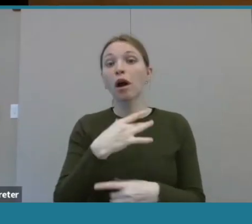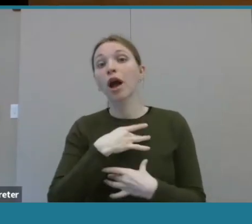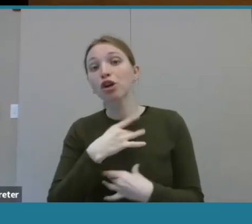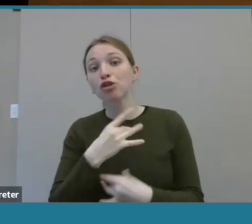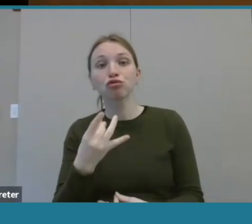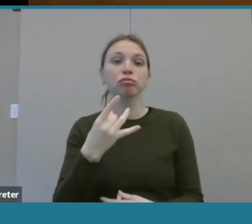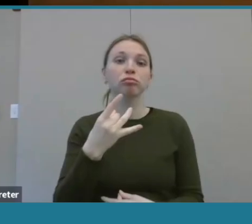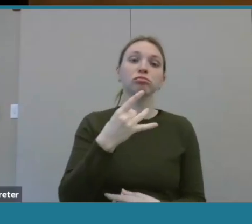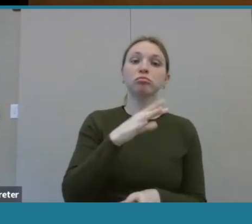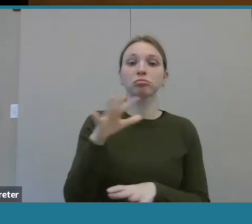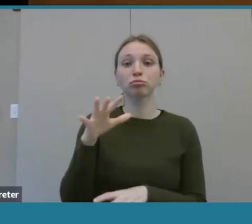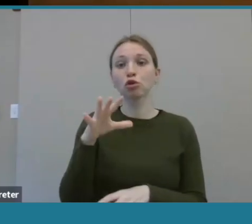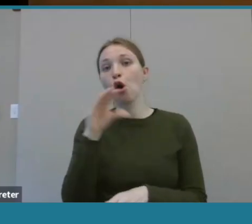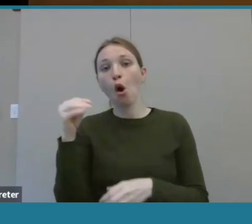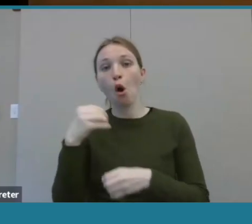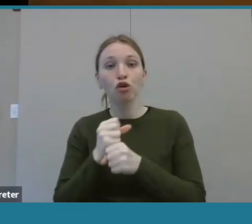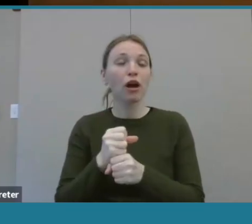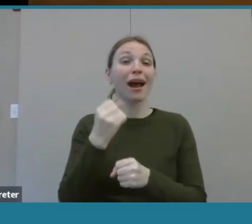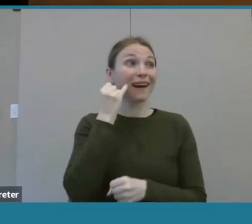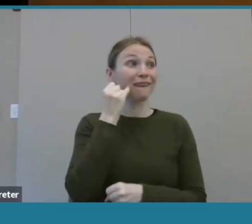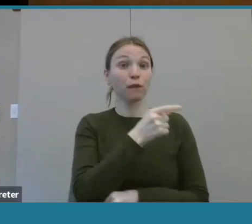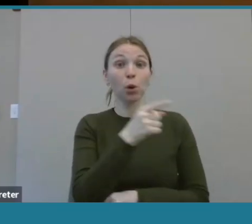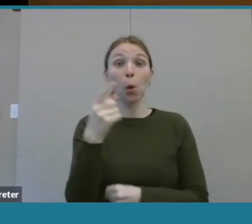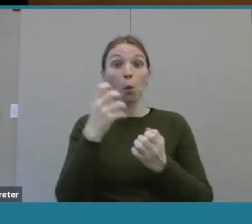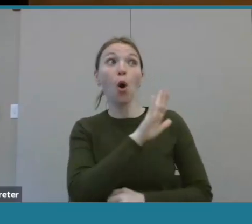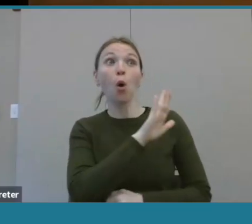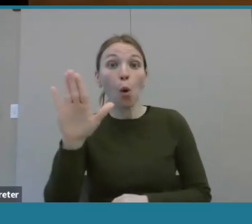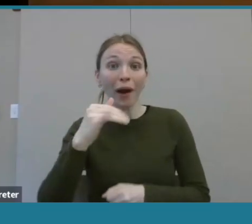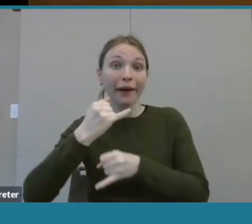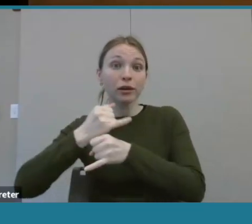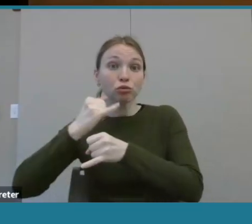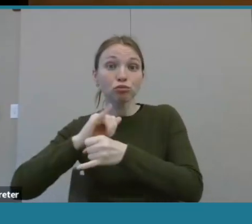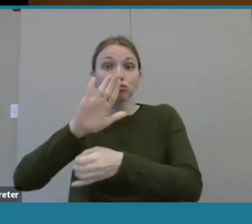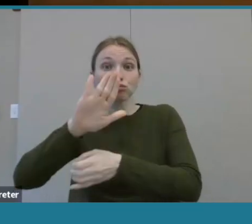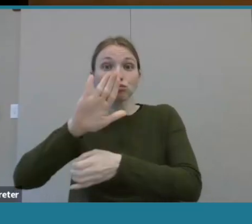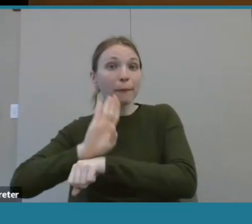your institution to participate in, this is one of the things I think is kind of a